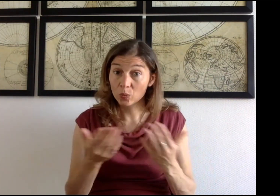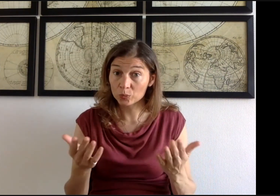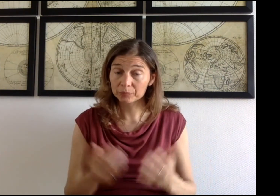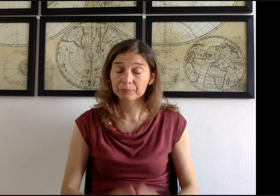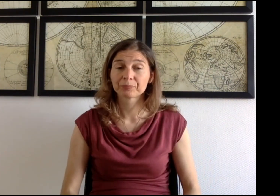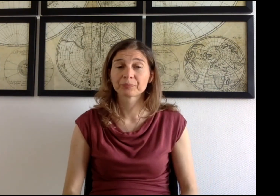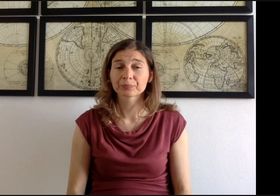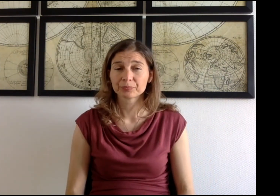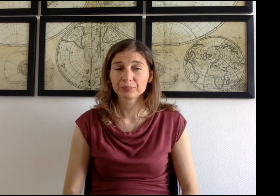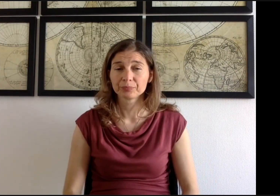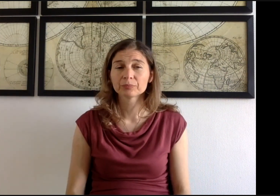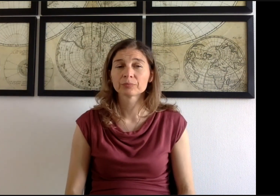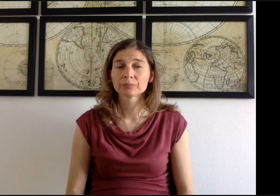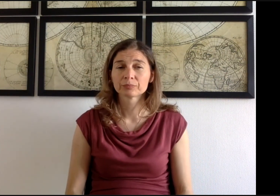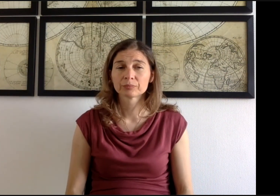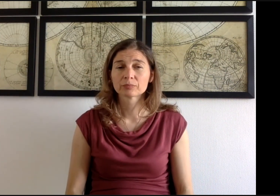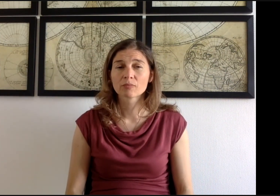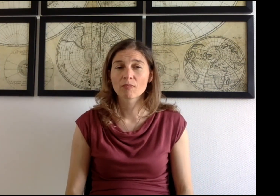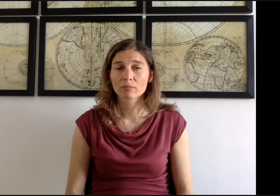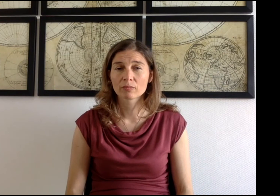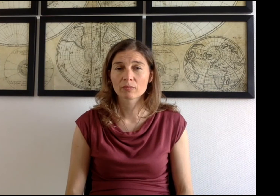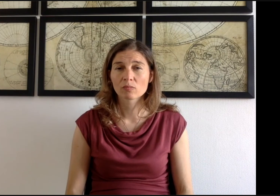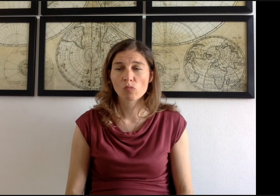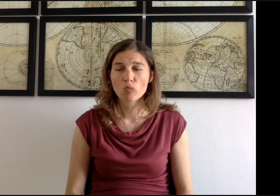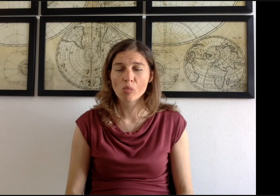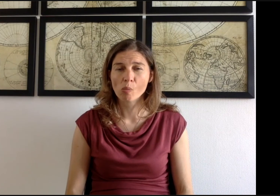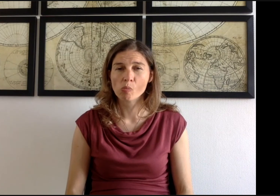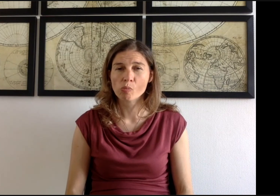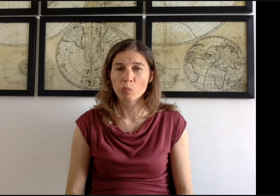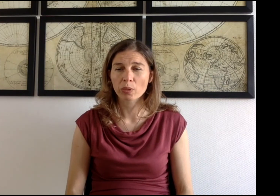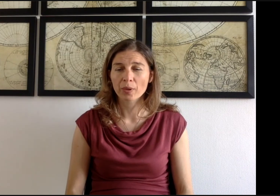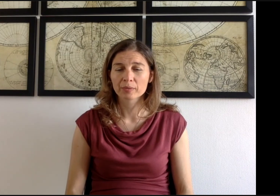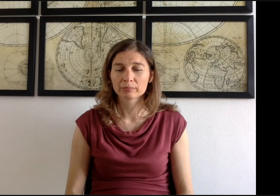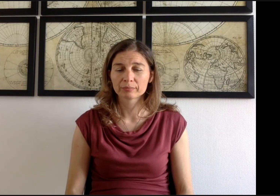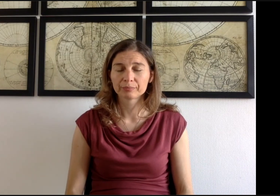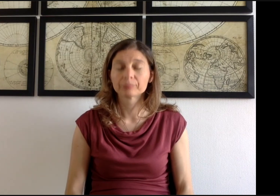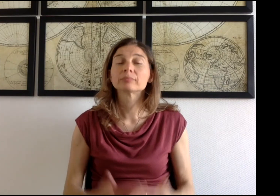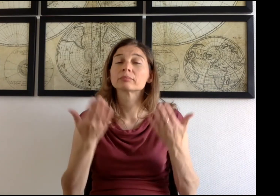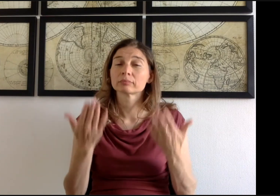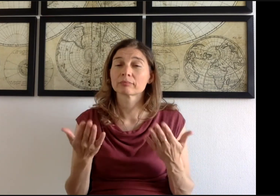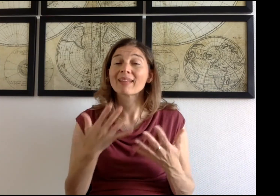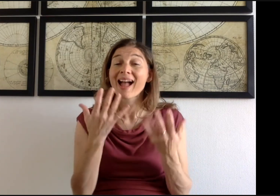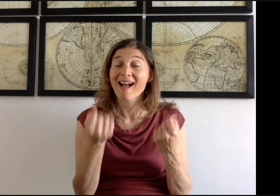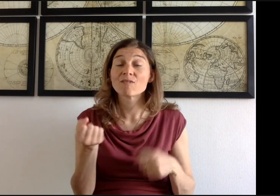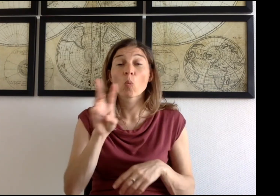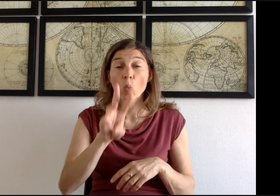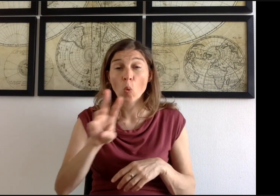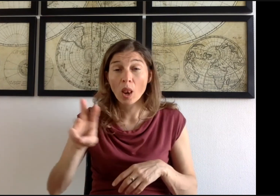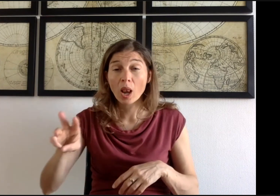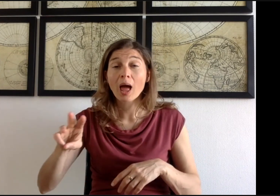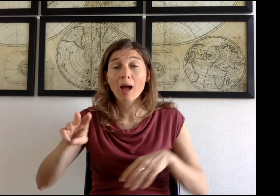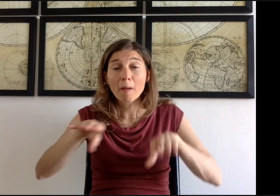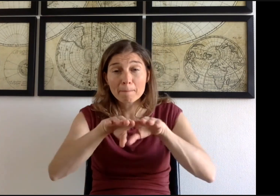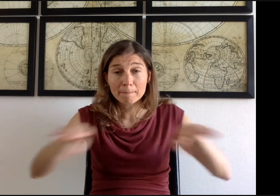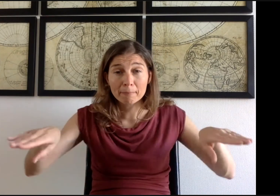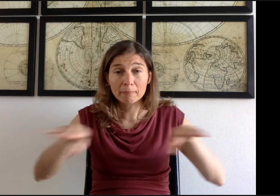We already have some online platforms and we'll work on them from next week.